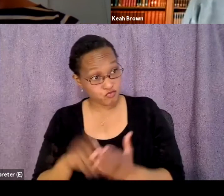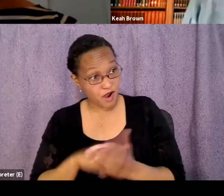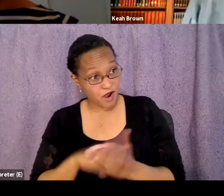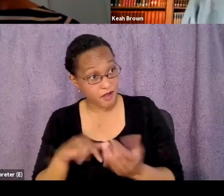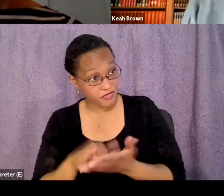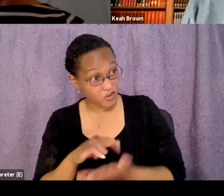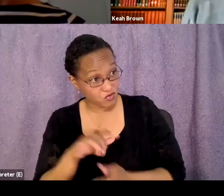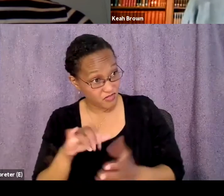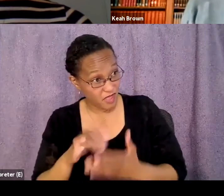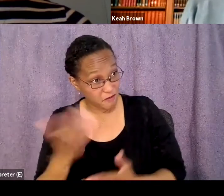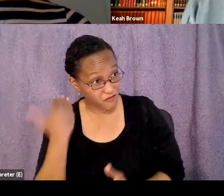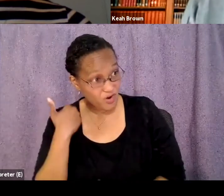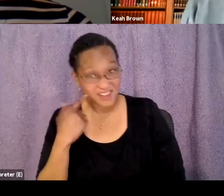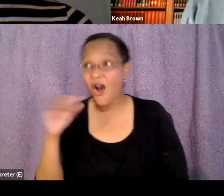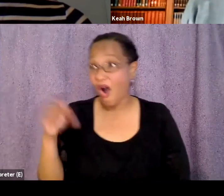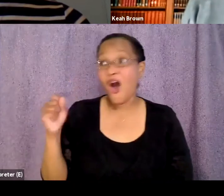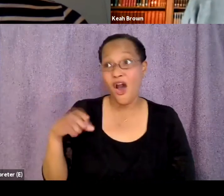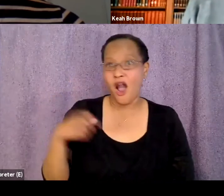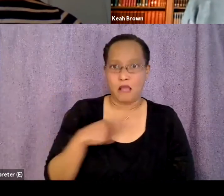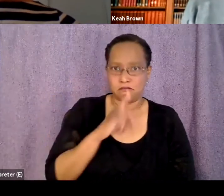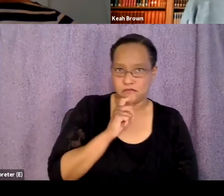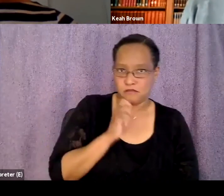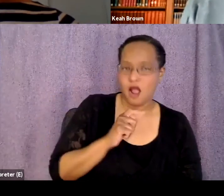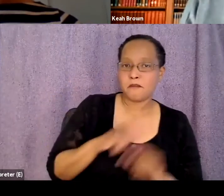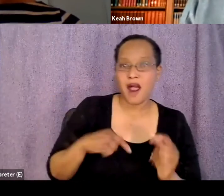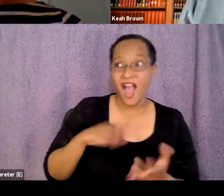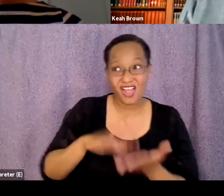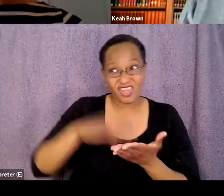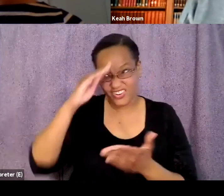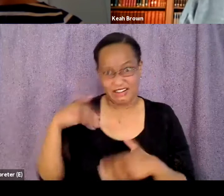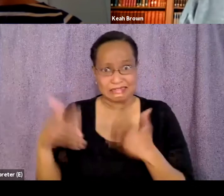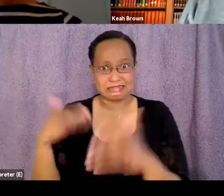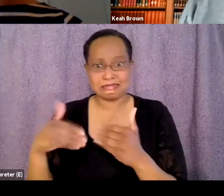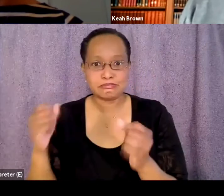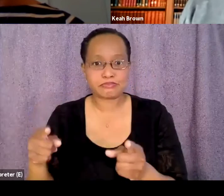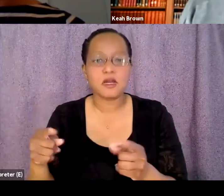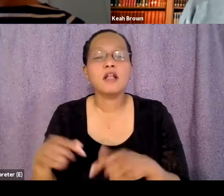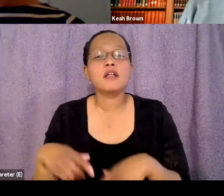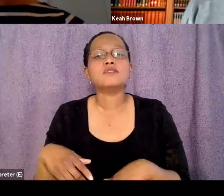Keah Brown: Totally and I didn't but I learned I learned on the fly so I'd say make sure